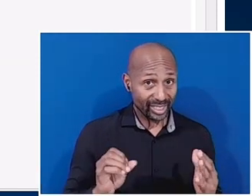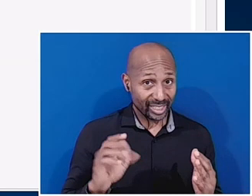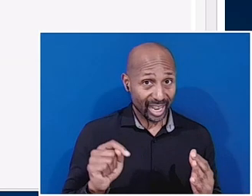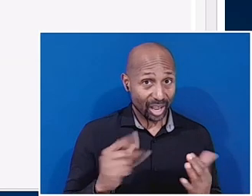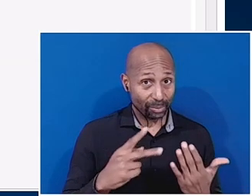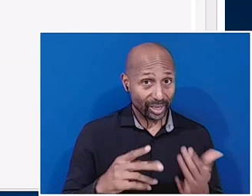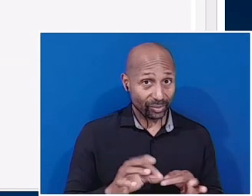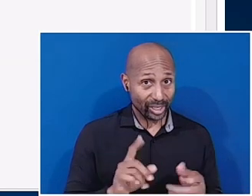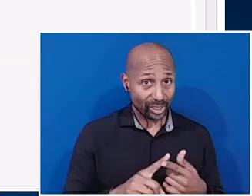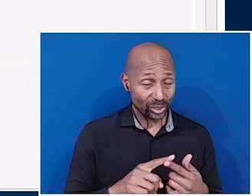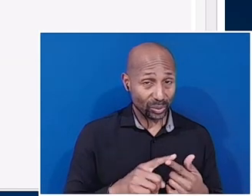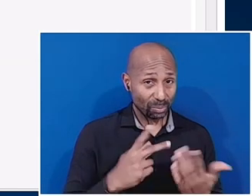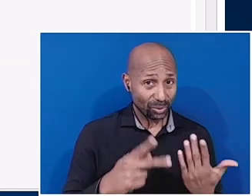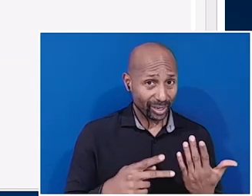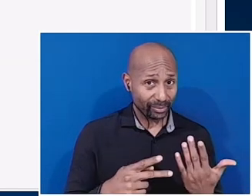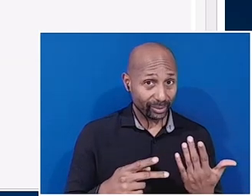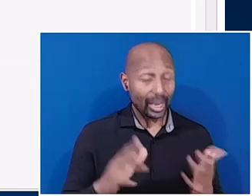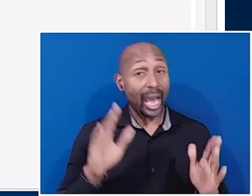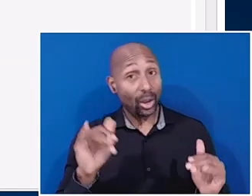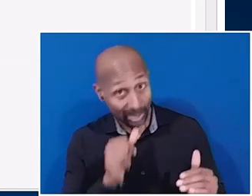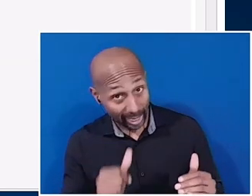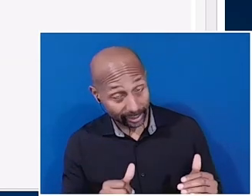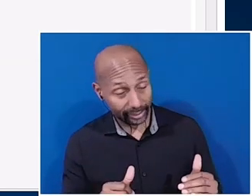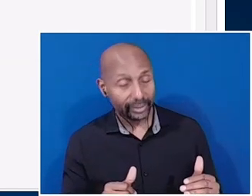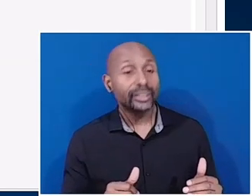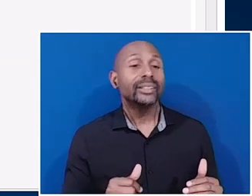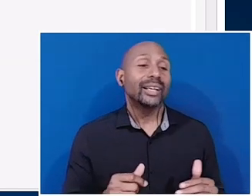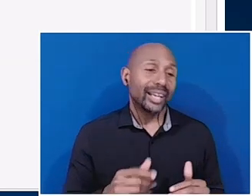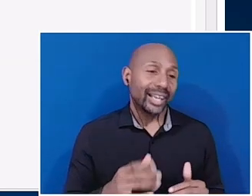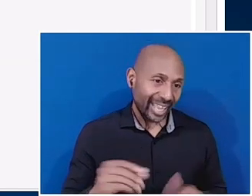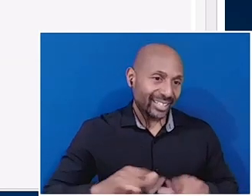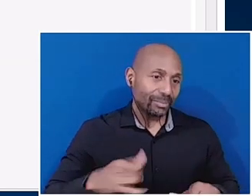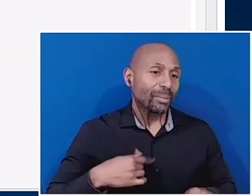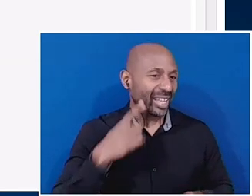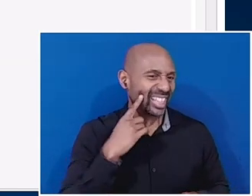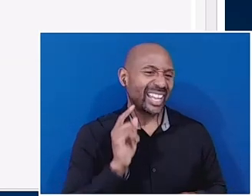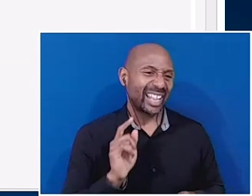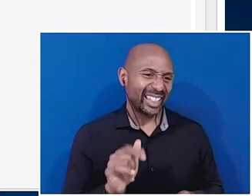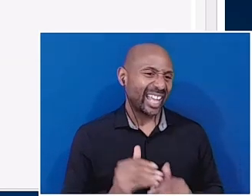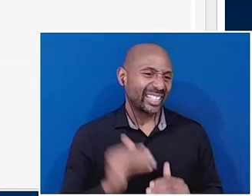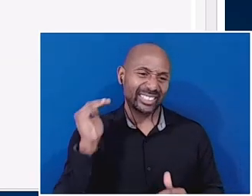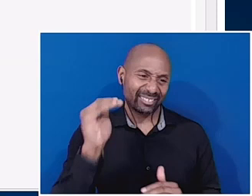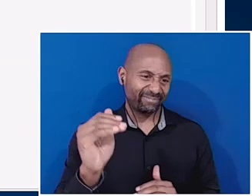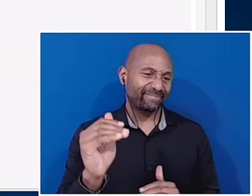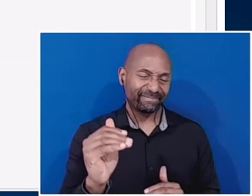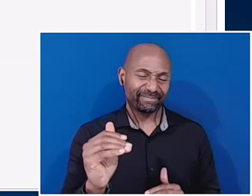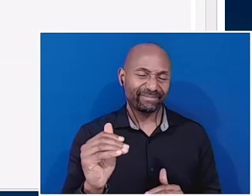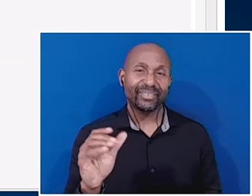well. I'll stop there. Thank you. Thank you, Erika. David Cohen.